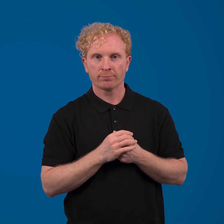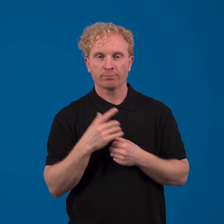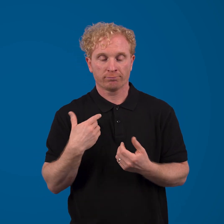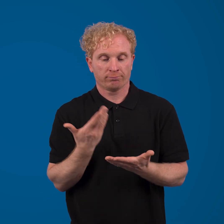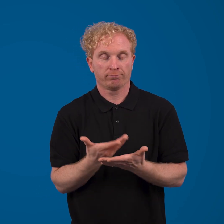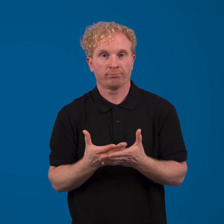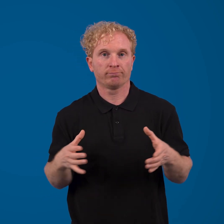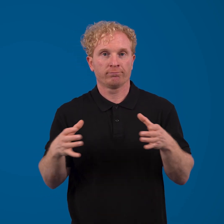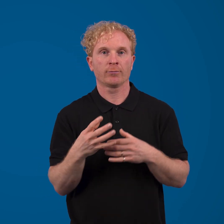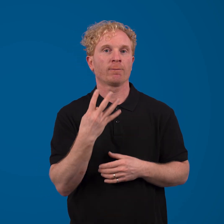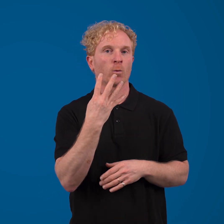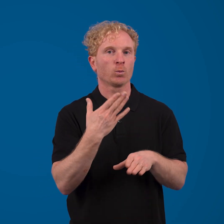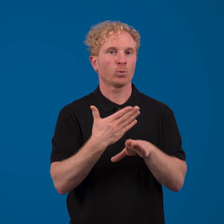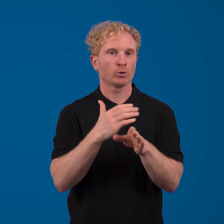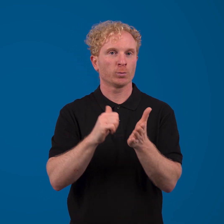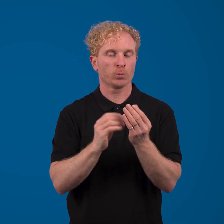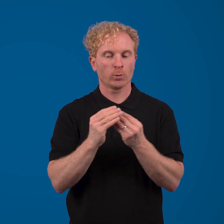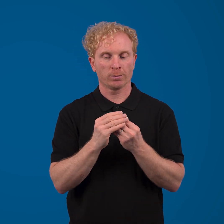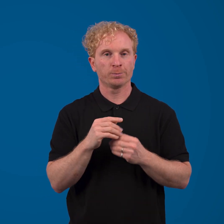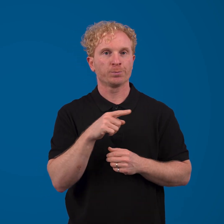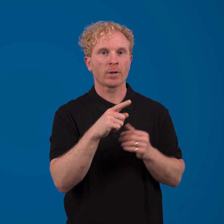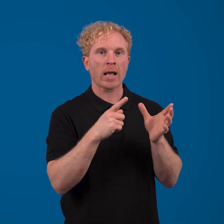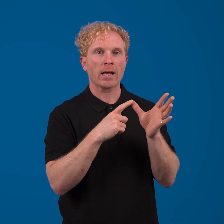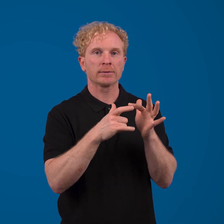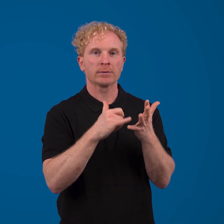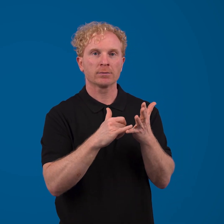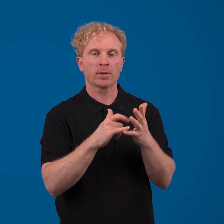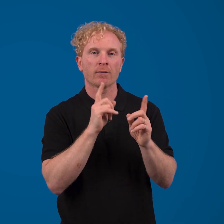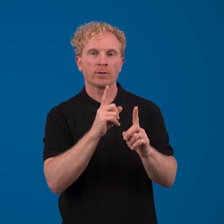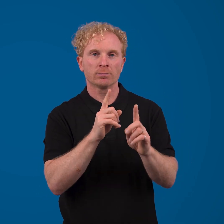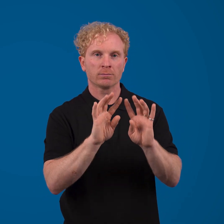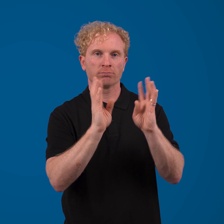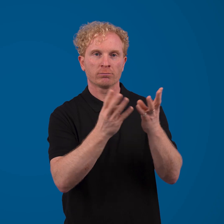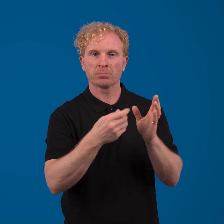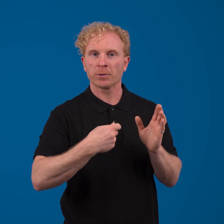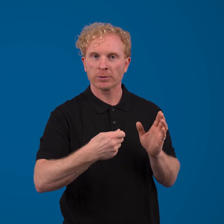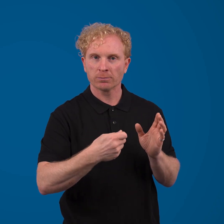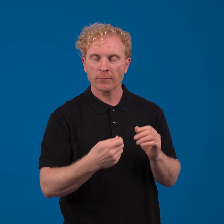We held 4 workshops with ADS Advisory Council members,